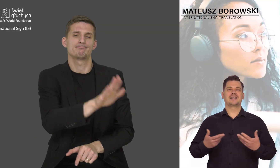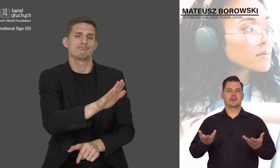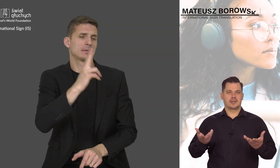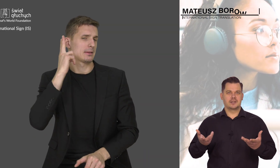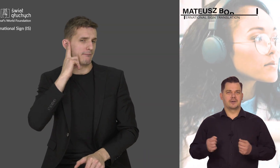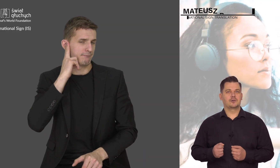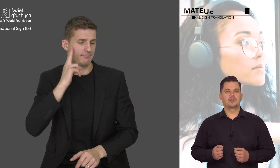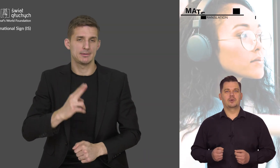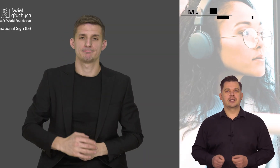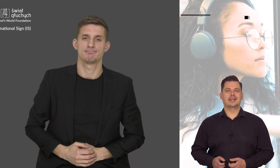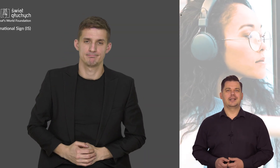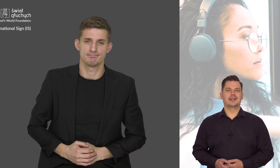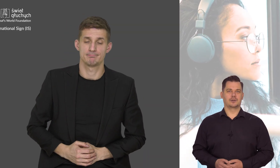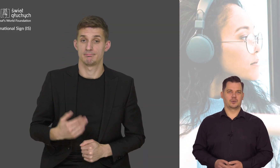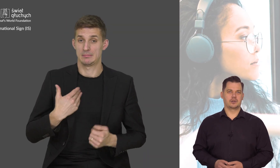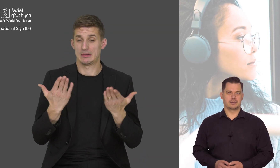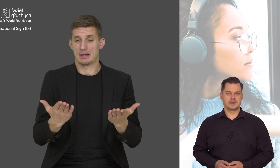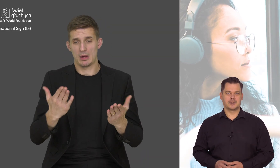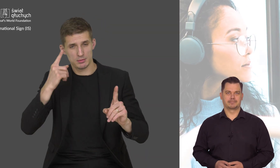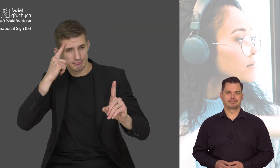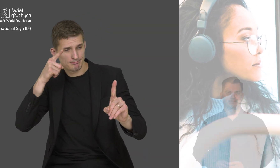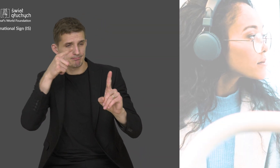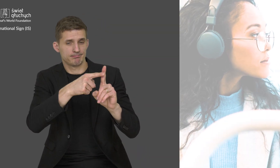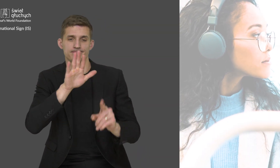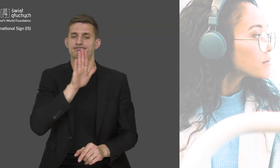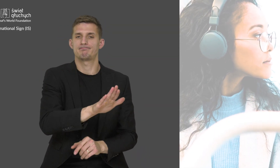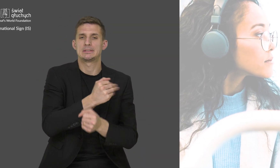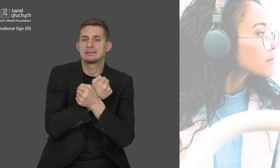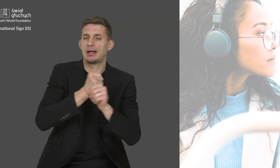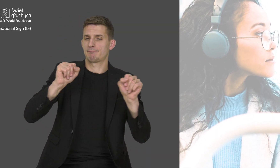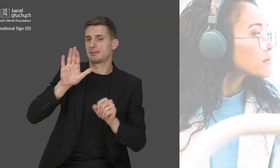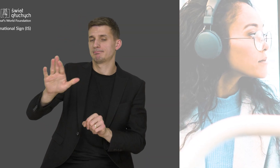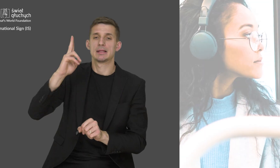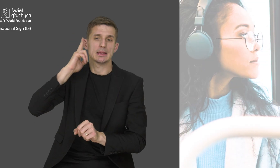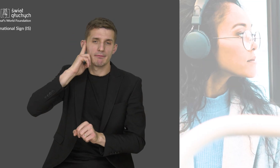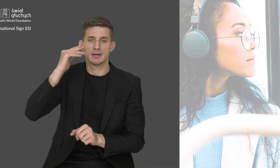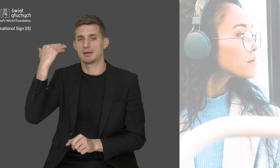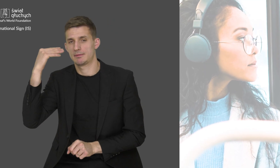Today, we’re going to talk about safety for the Deaf and hard-of-hearing.